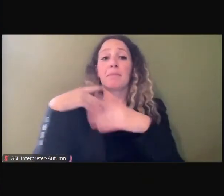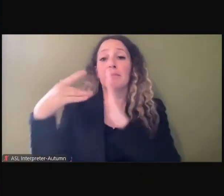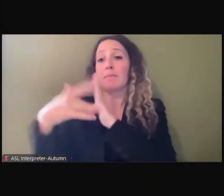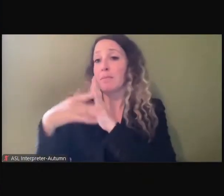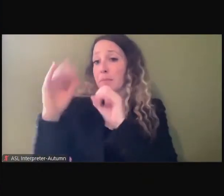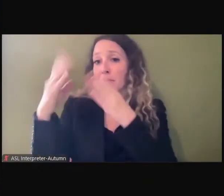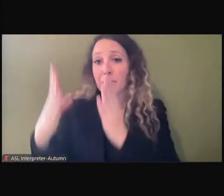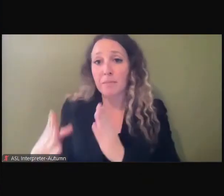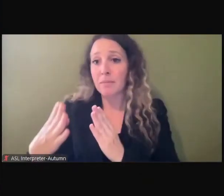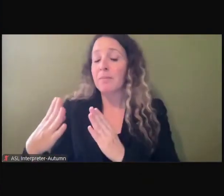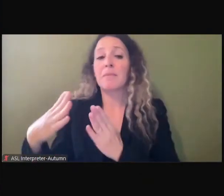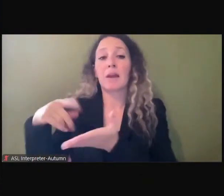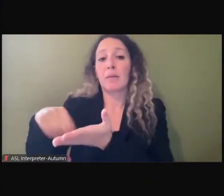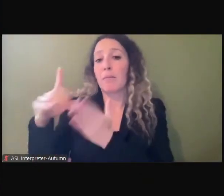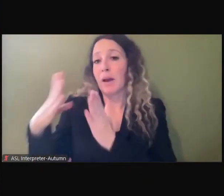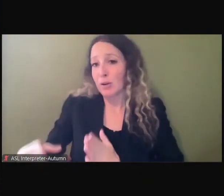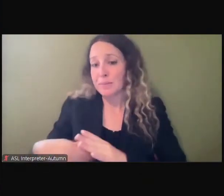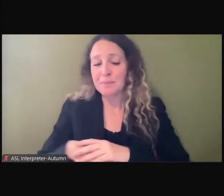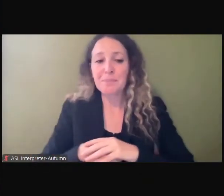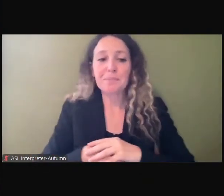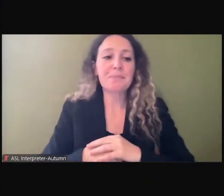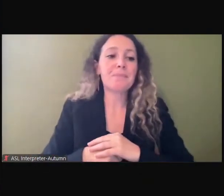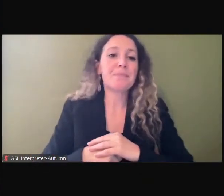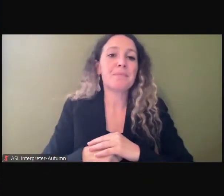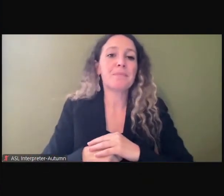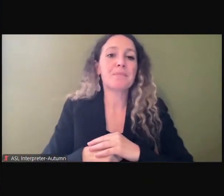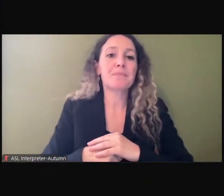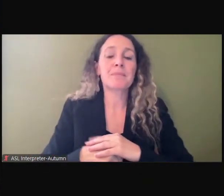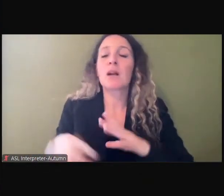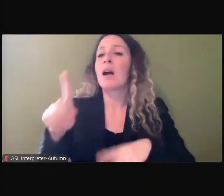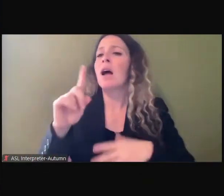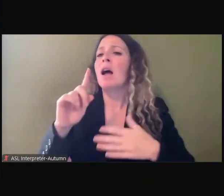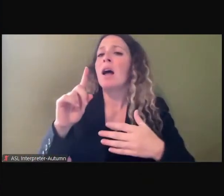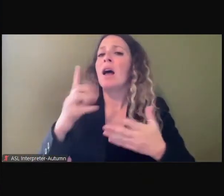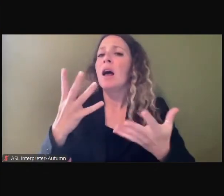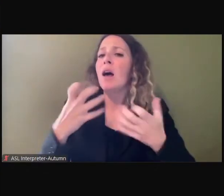Today I want to address the critical intersection of telehealth and disability,